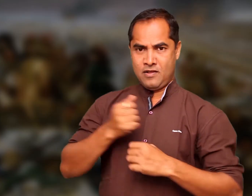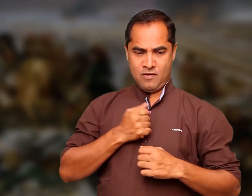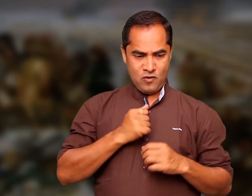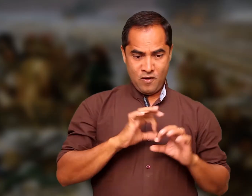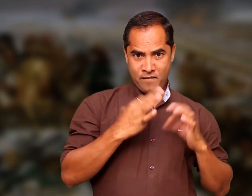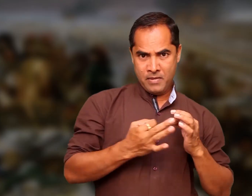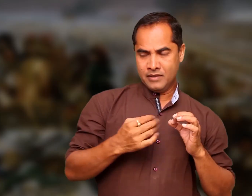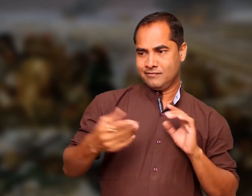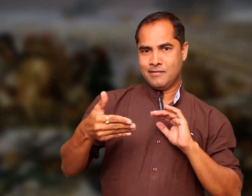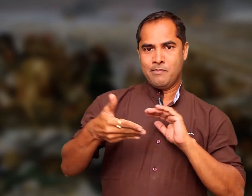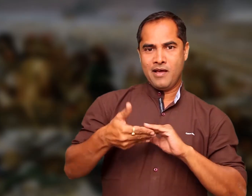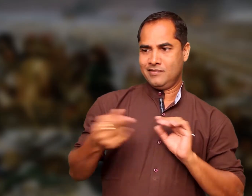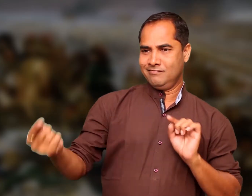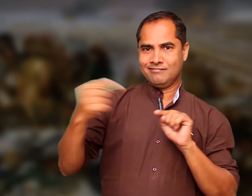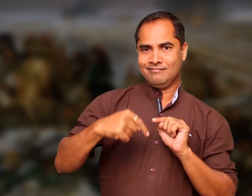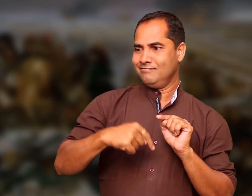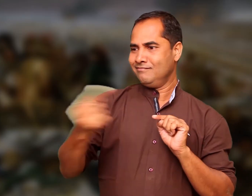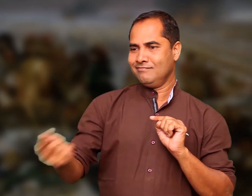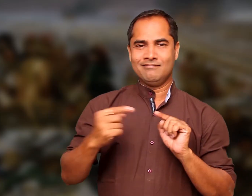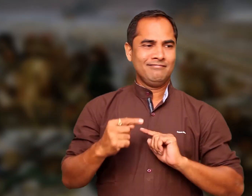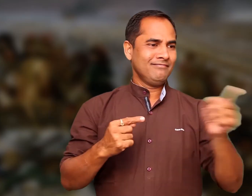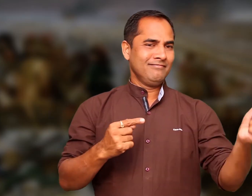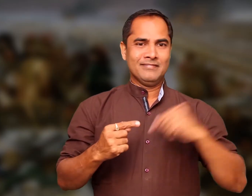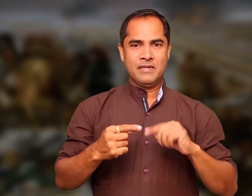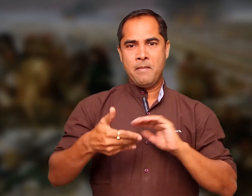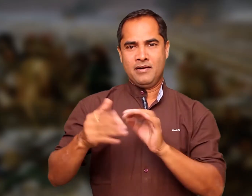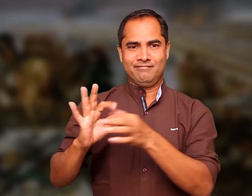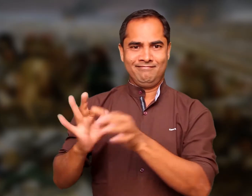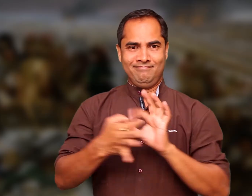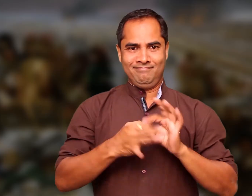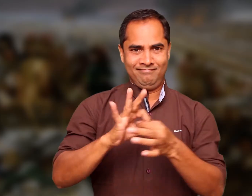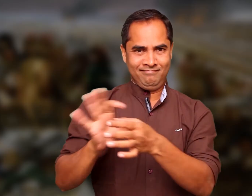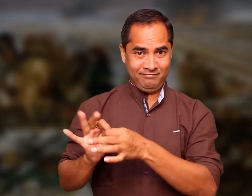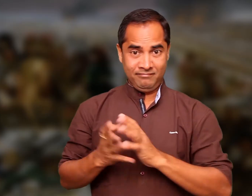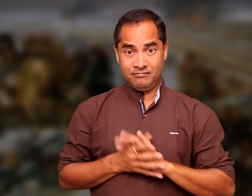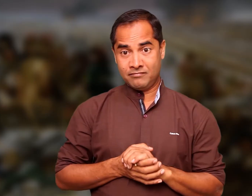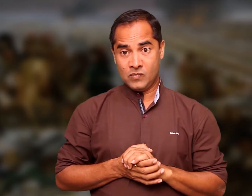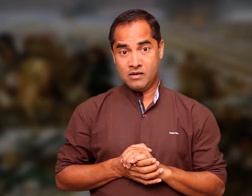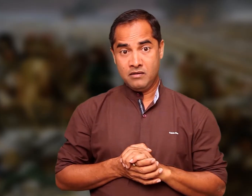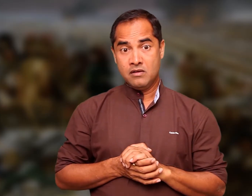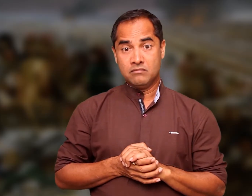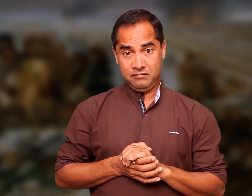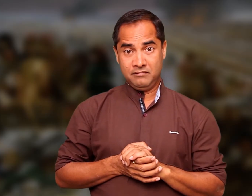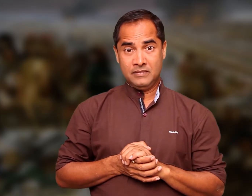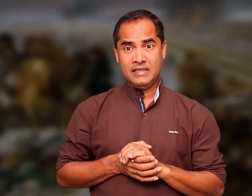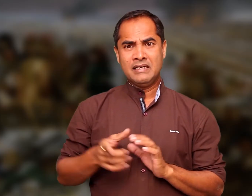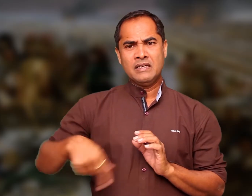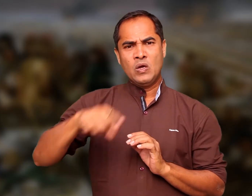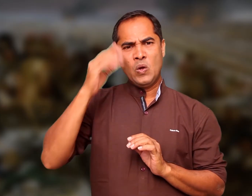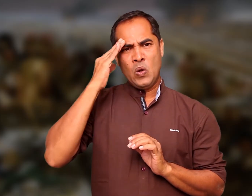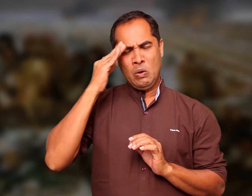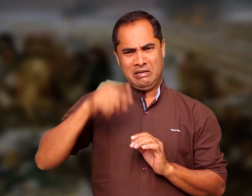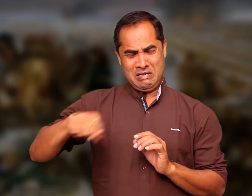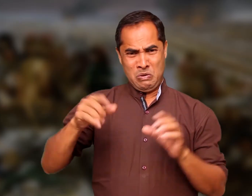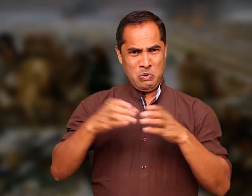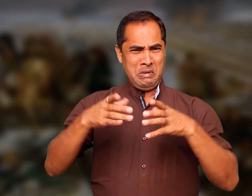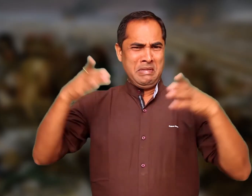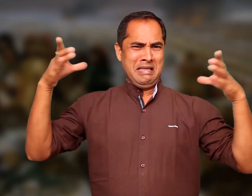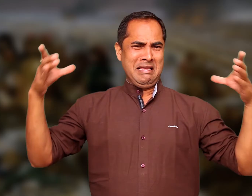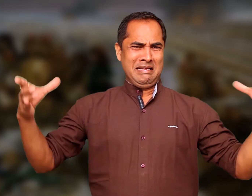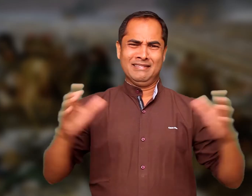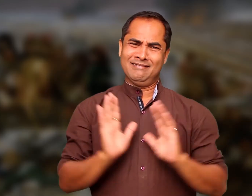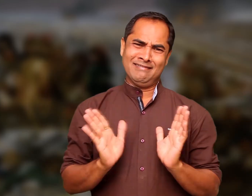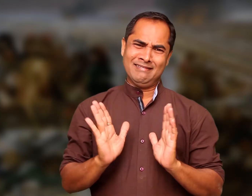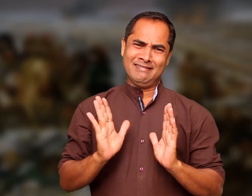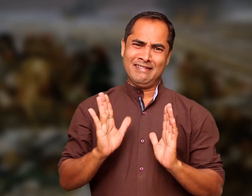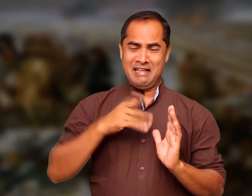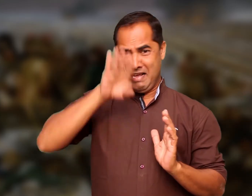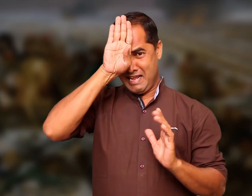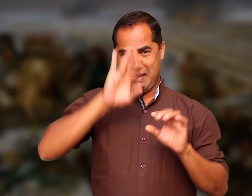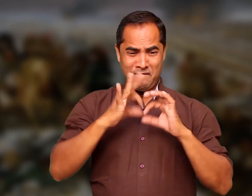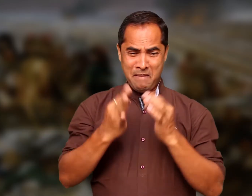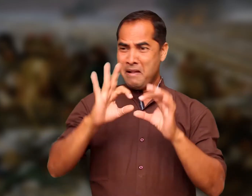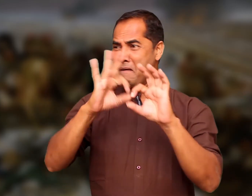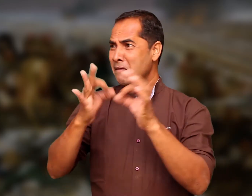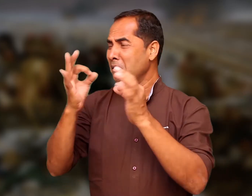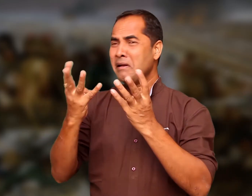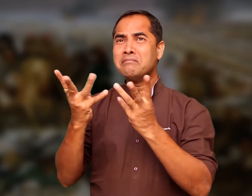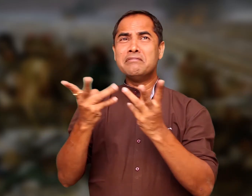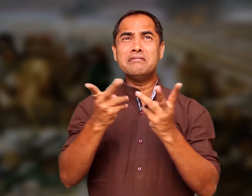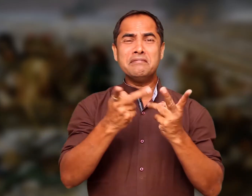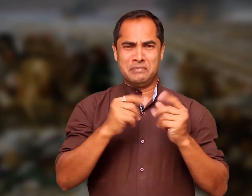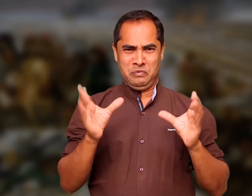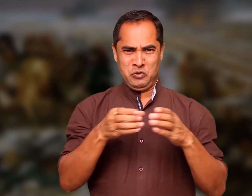connected by the ties of marriage. This powerful aristocracy was actually a very